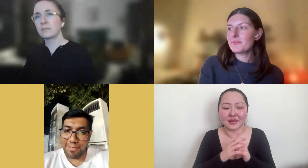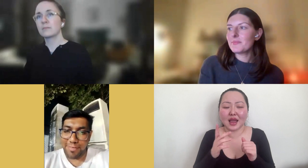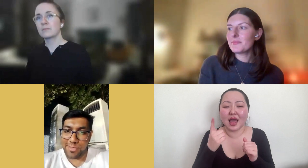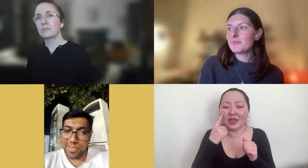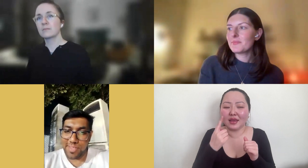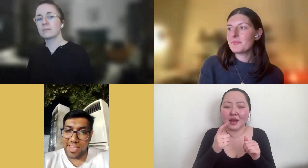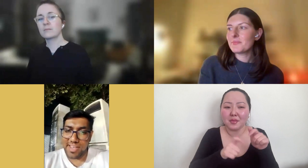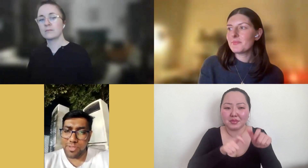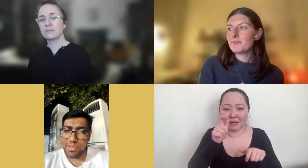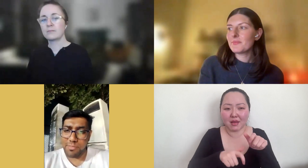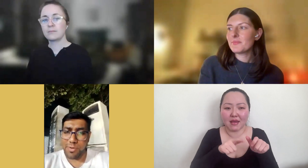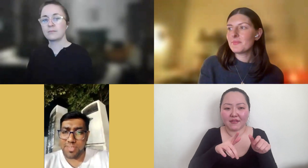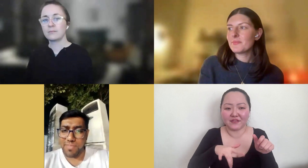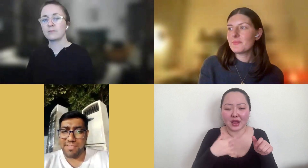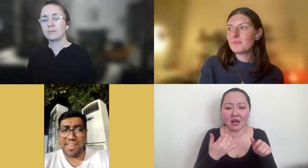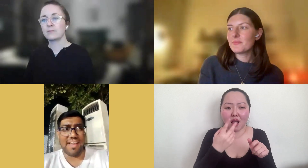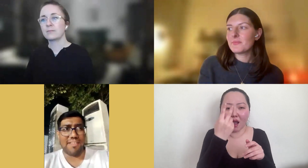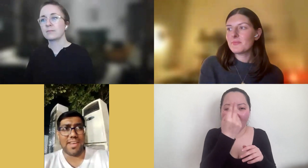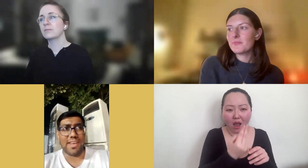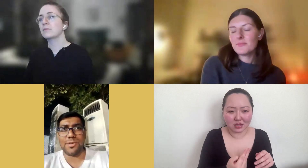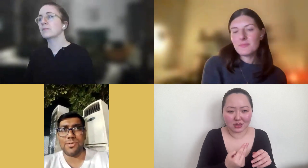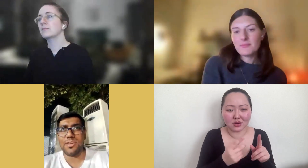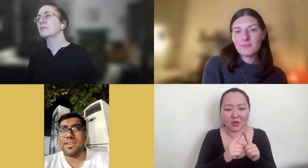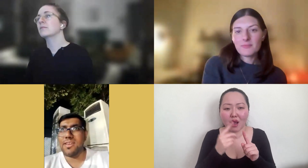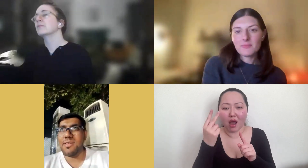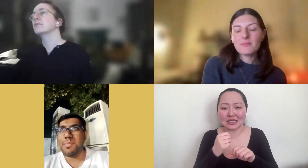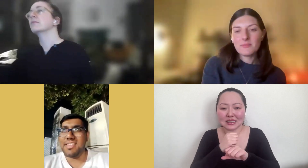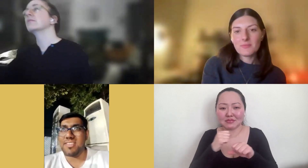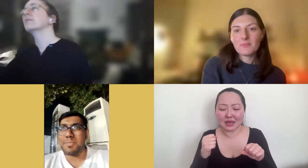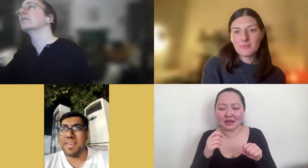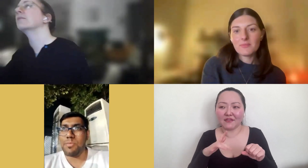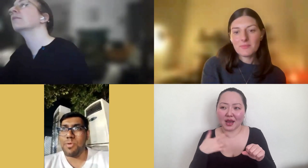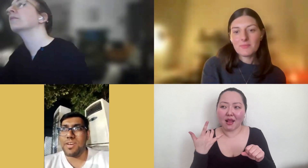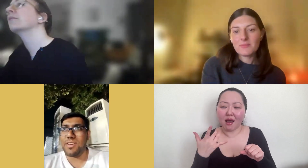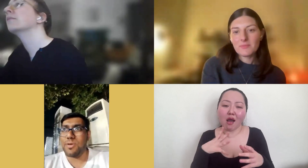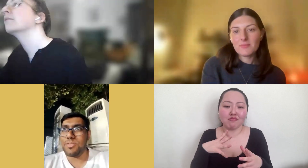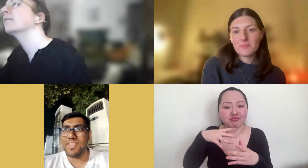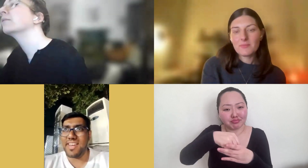that they face, when they come to the museum and we have been able to make the space more inclusive